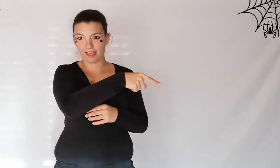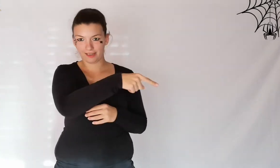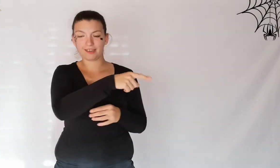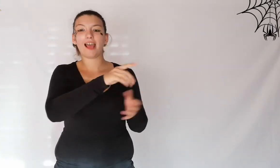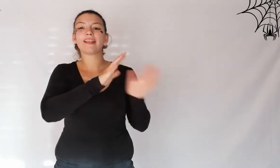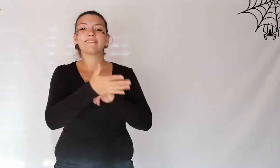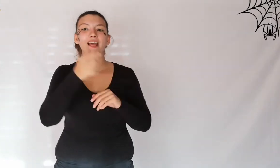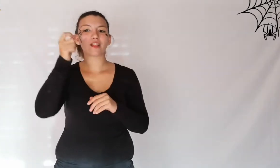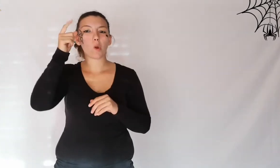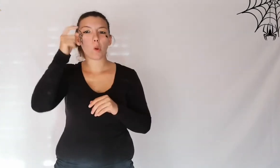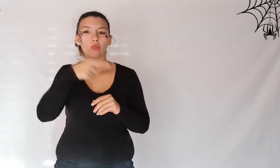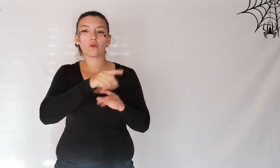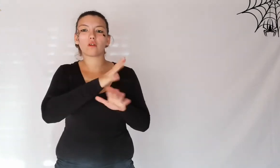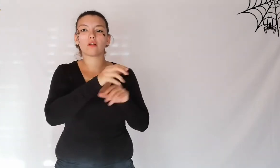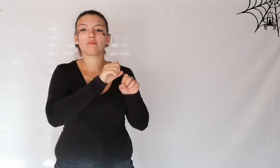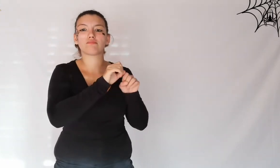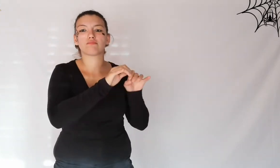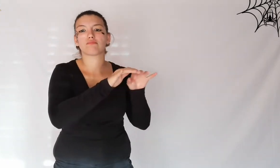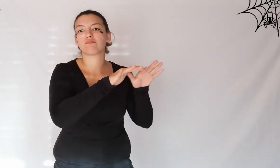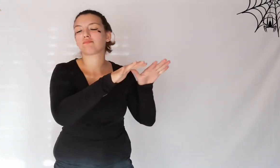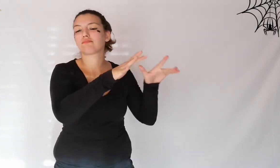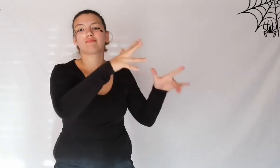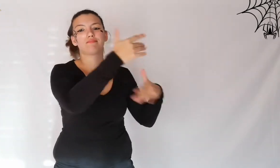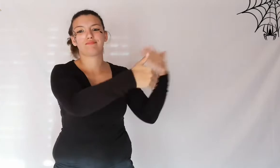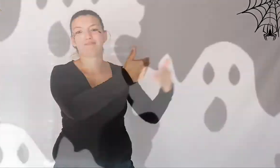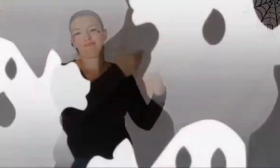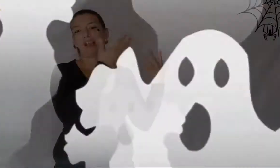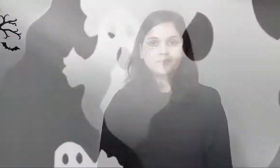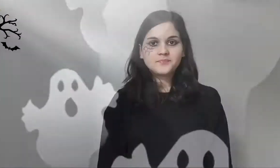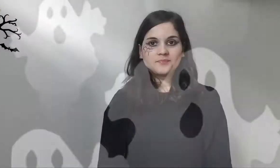why the culture spread there.